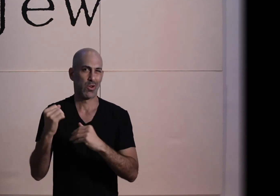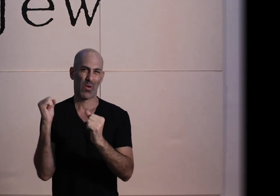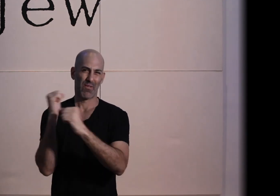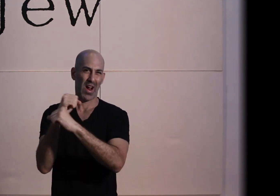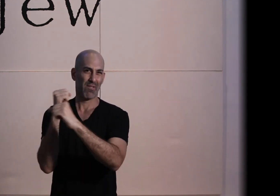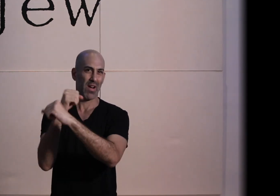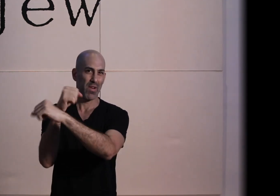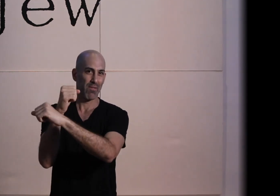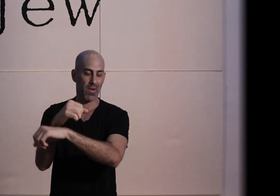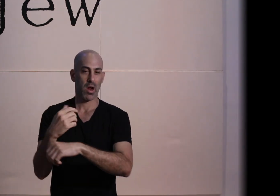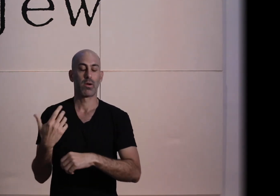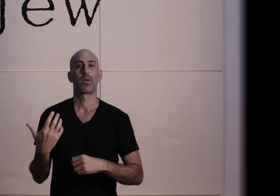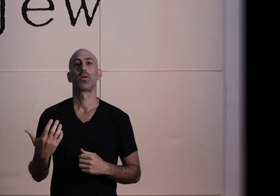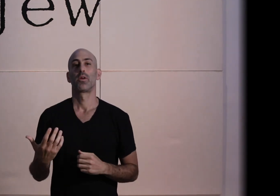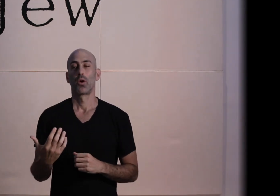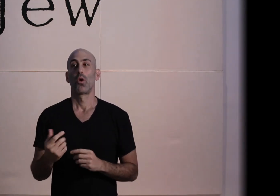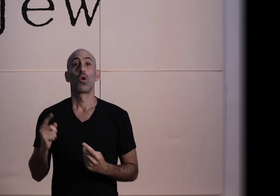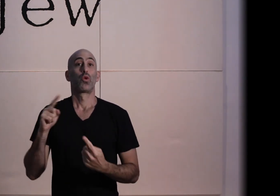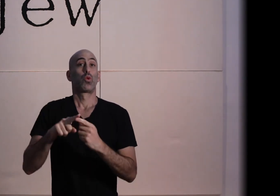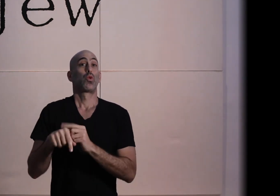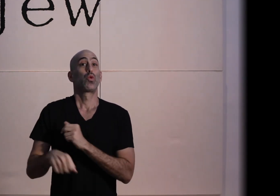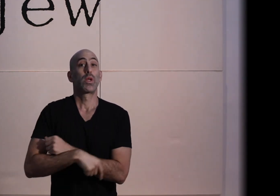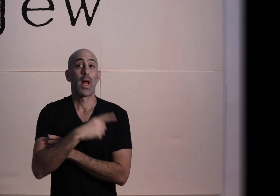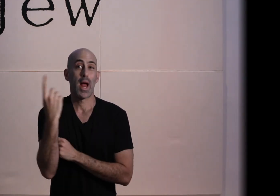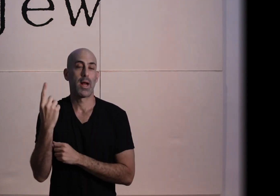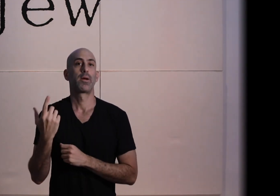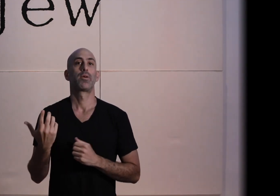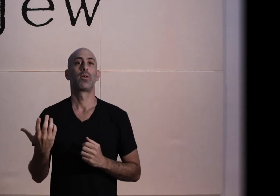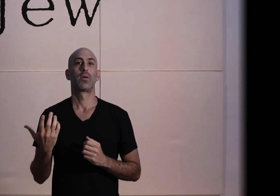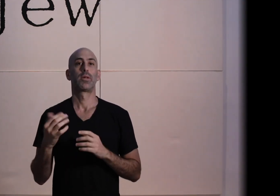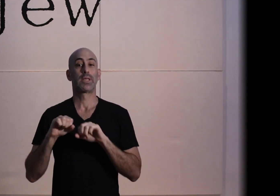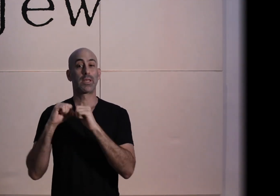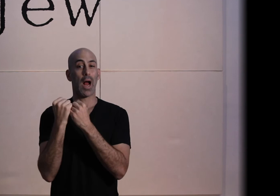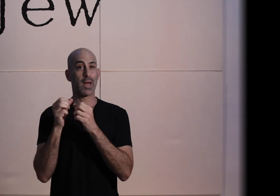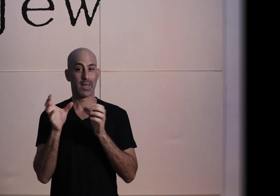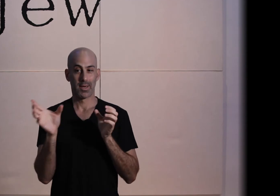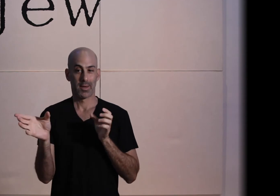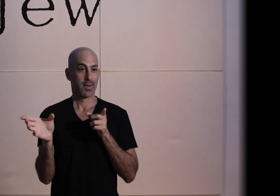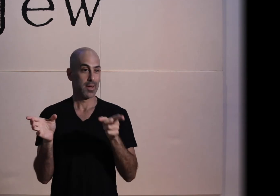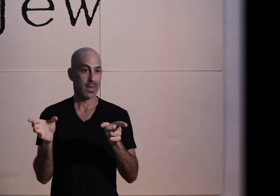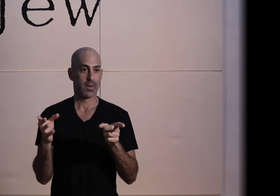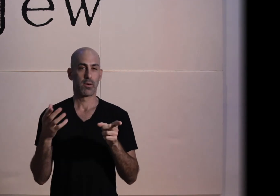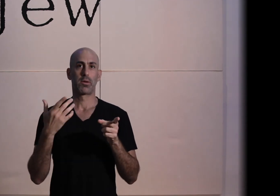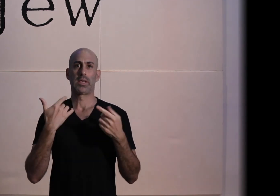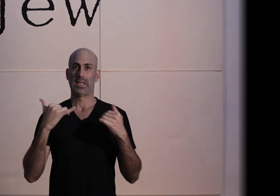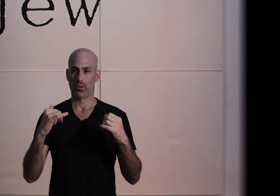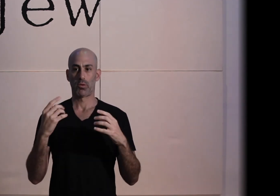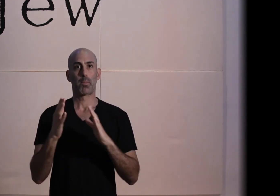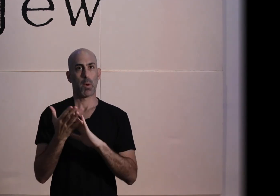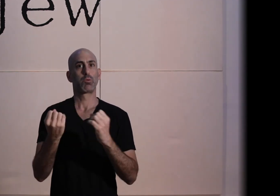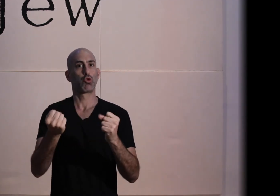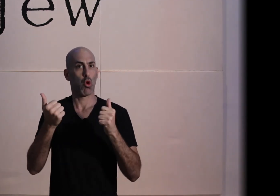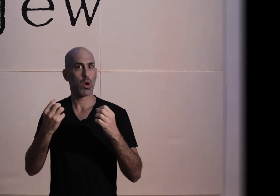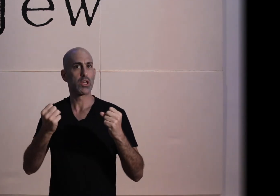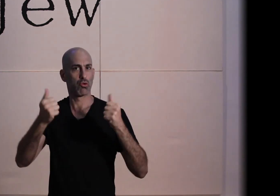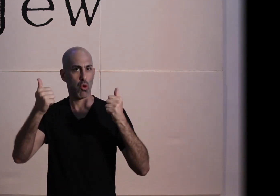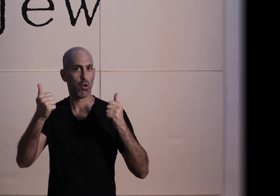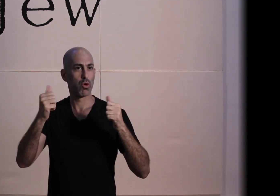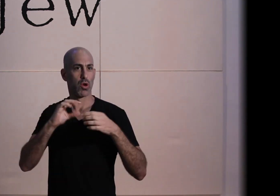the battles we’ve fought throughout history. Even in today’s society, as these two populations continue to gain strength and recognition